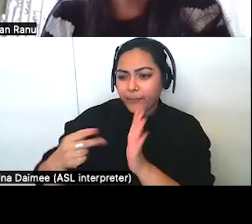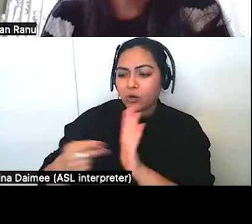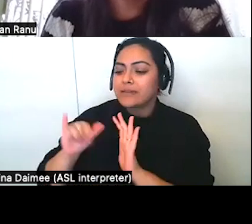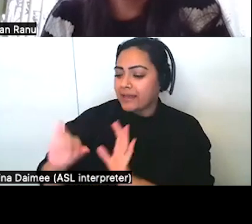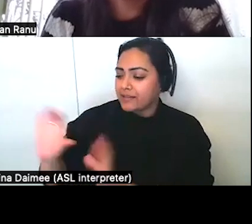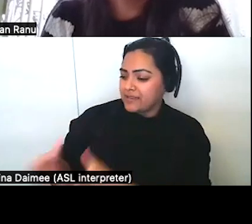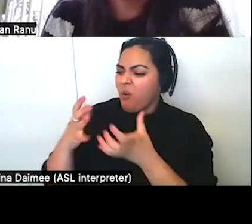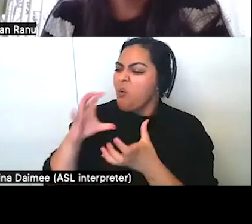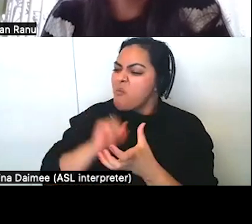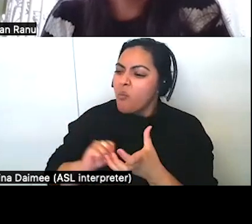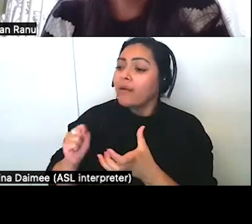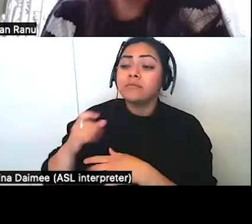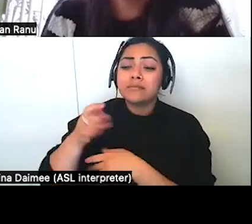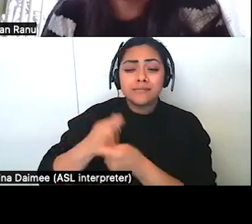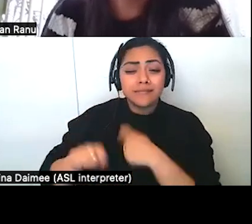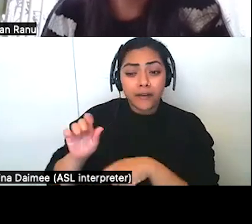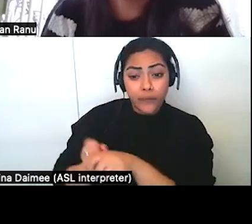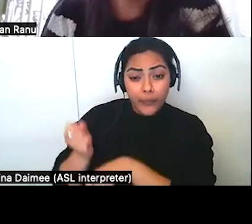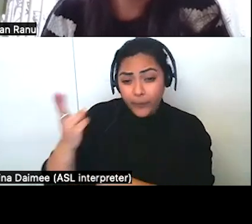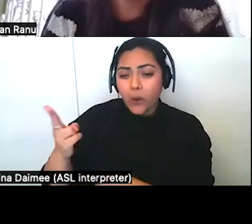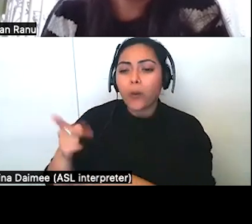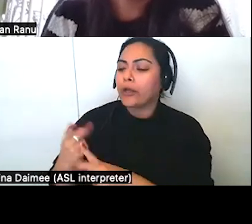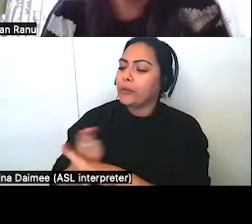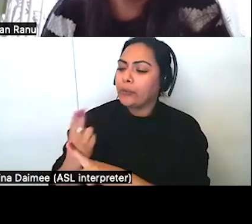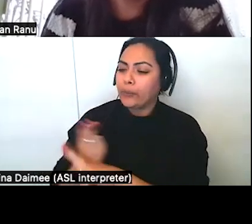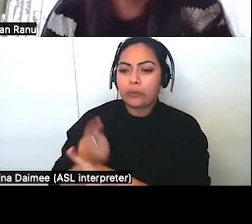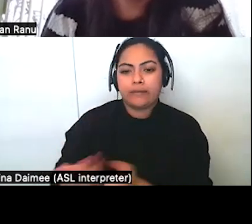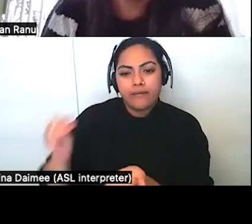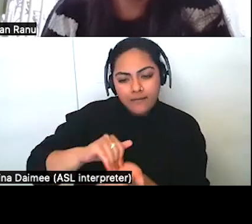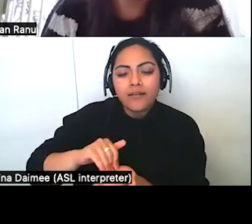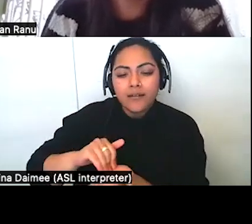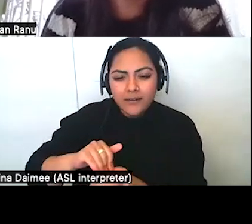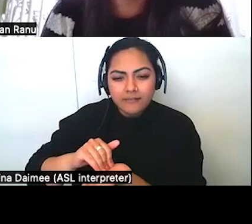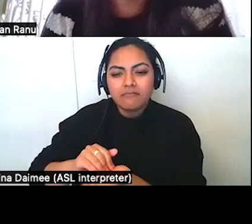repurposing of clothing is a sustainable practice that has been gaining a lot of popularity with Gen